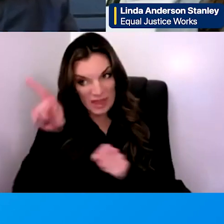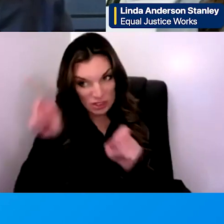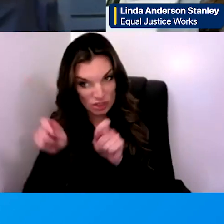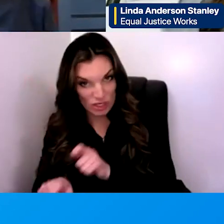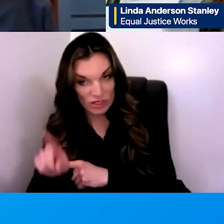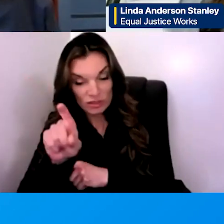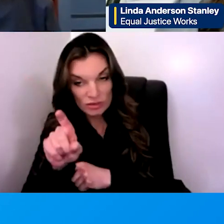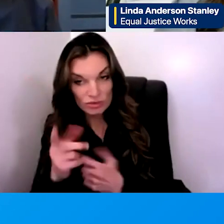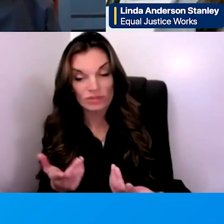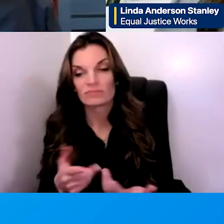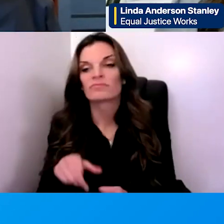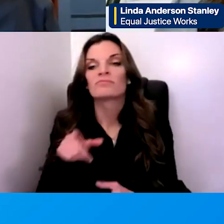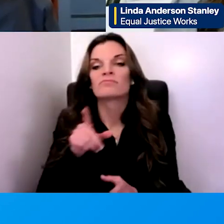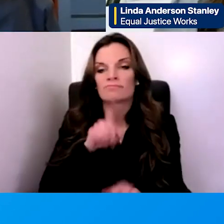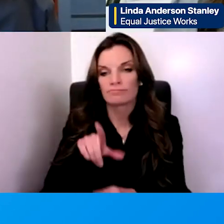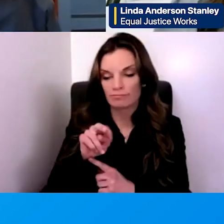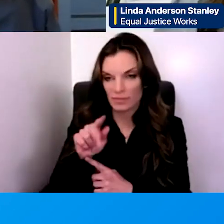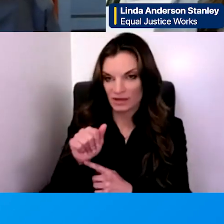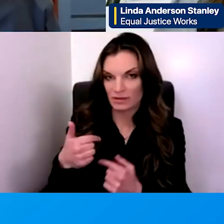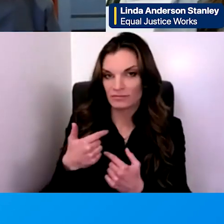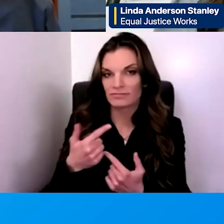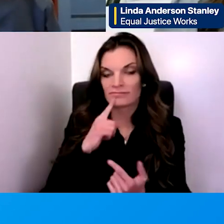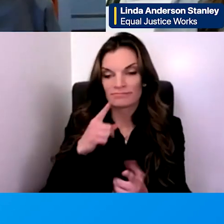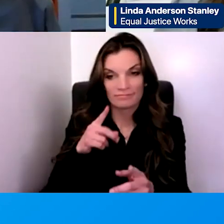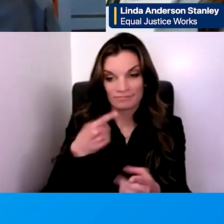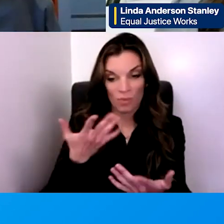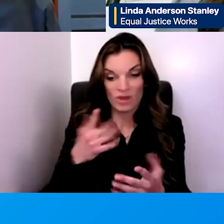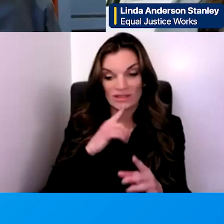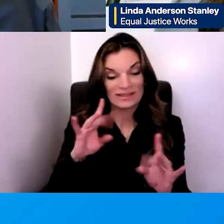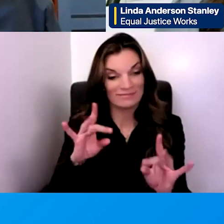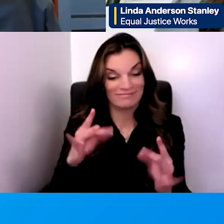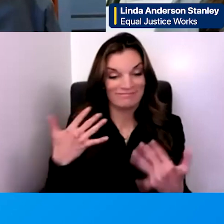So the tricky thing that I have learned is that FEMA does not